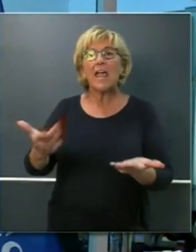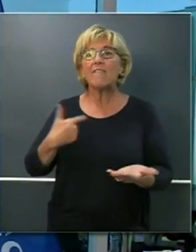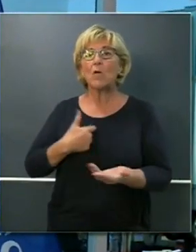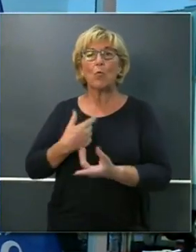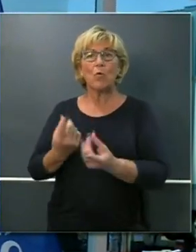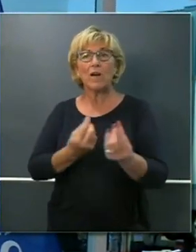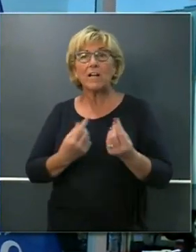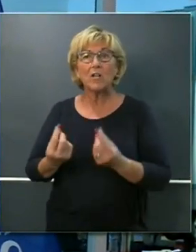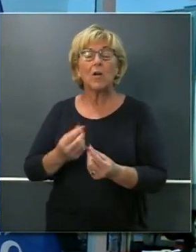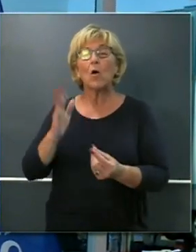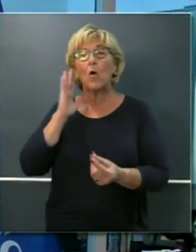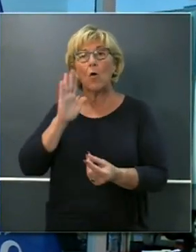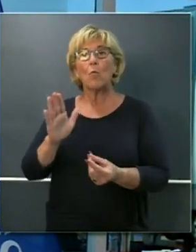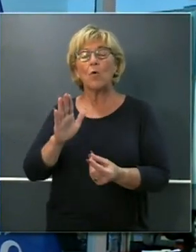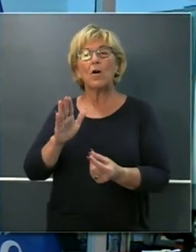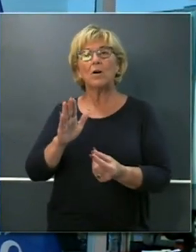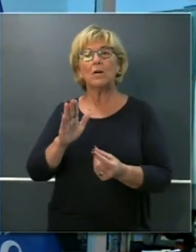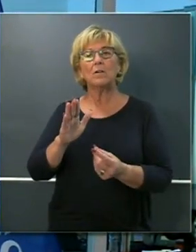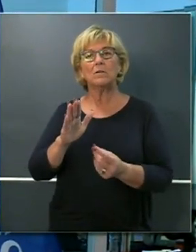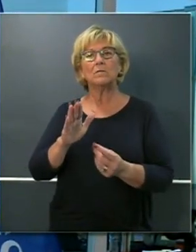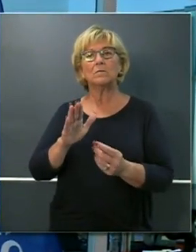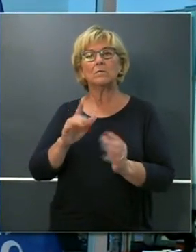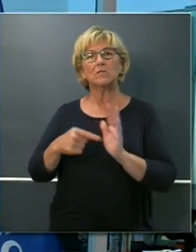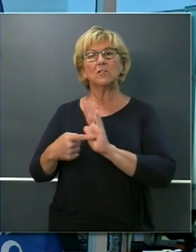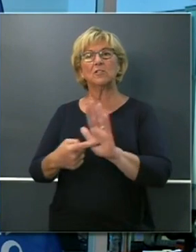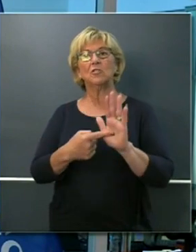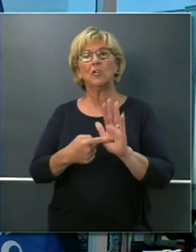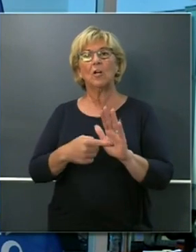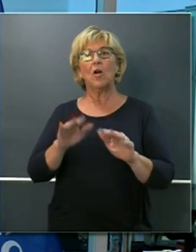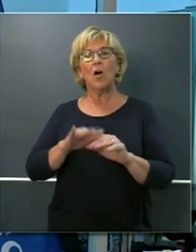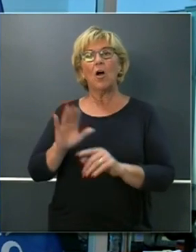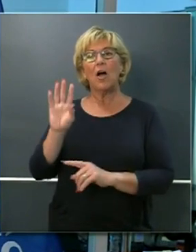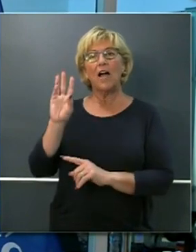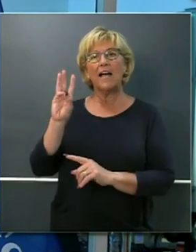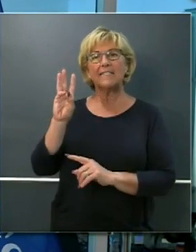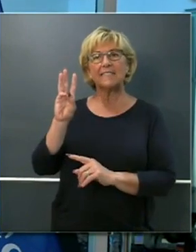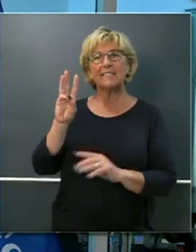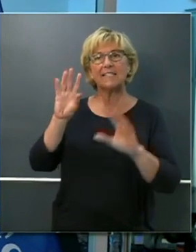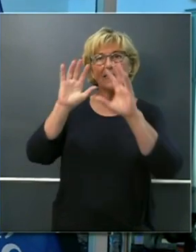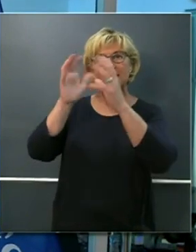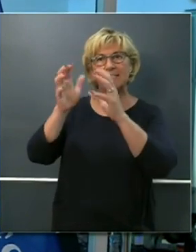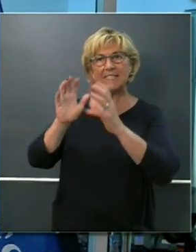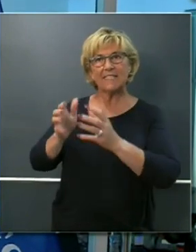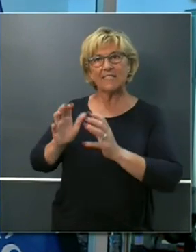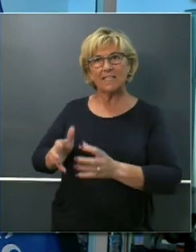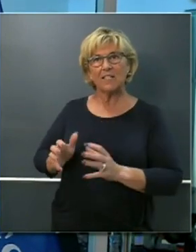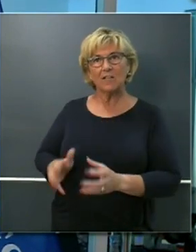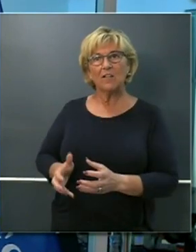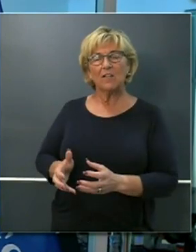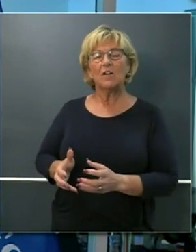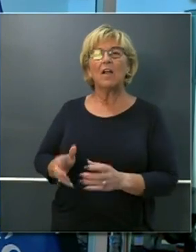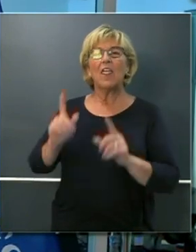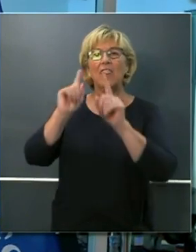WE ARE GUIDED BY THE DATA. I AM PLEASED TO SHARE WITH YOU INSIGHT REGARDING HOW WE ARE MOVING FORWARD ANCHORED IN THAT.